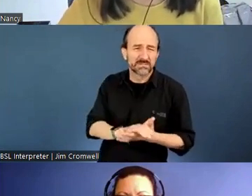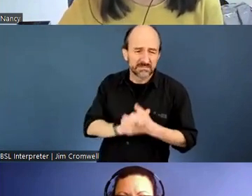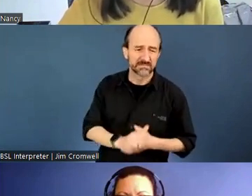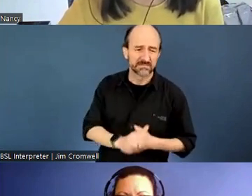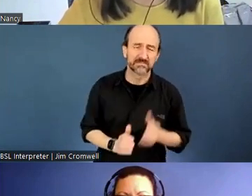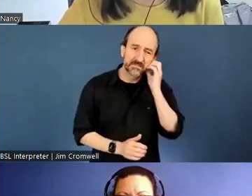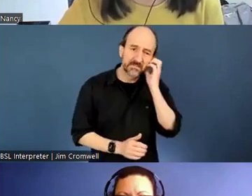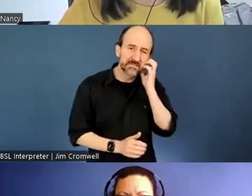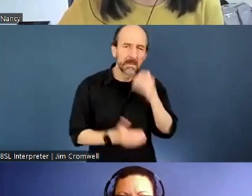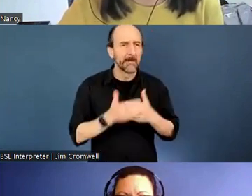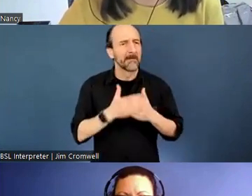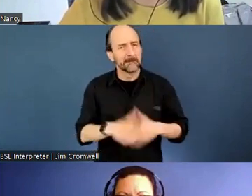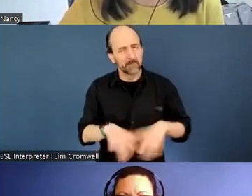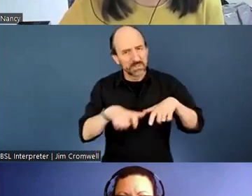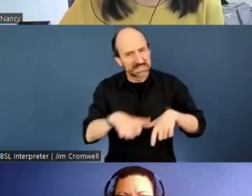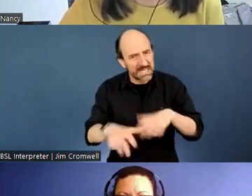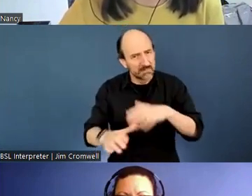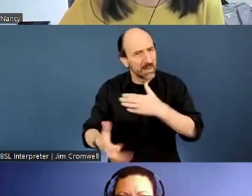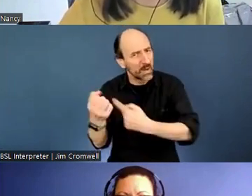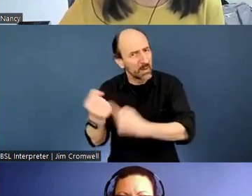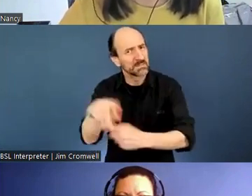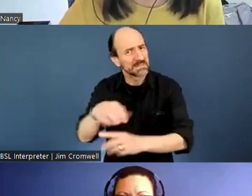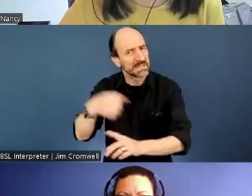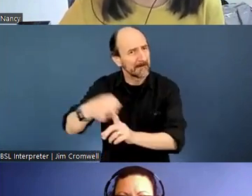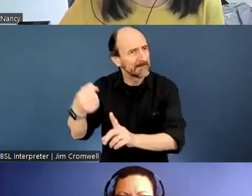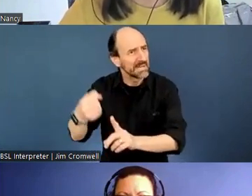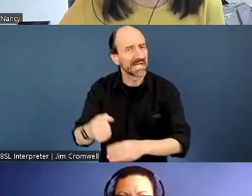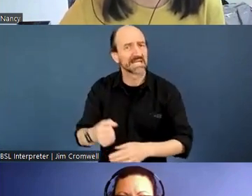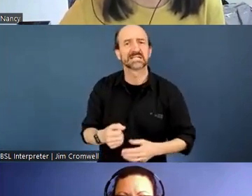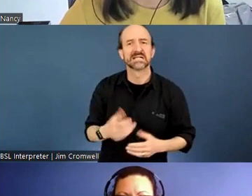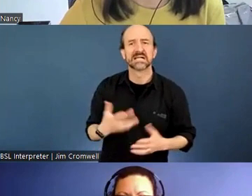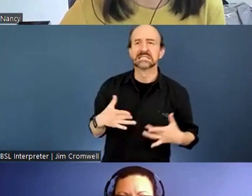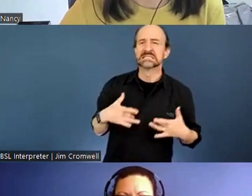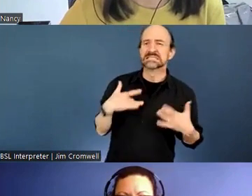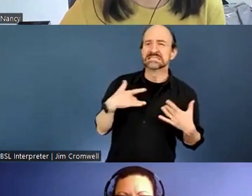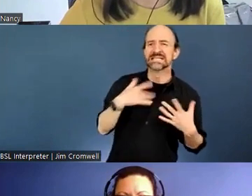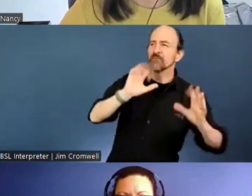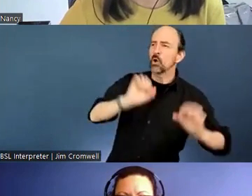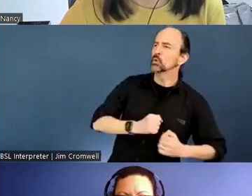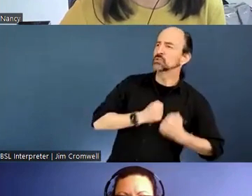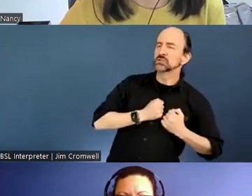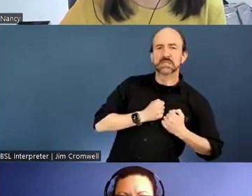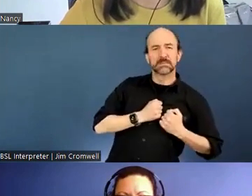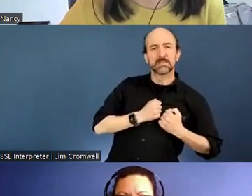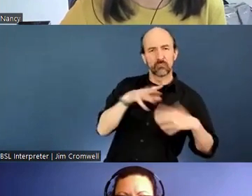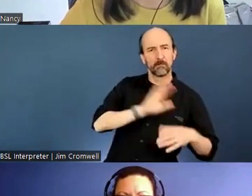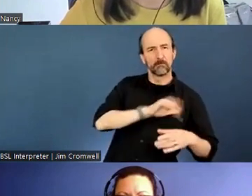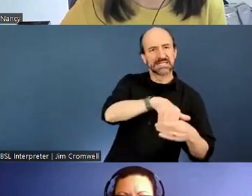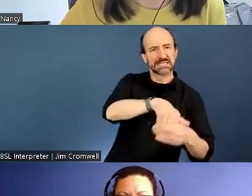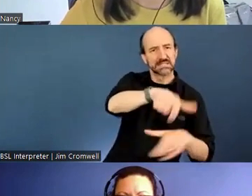outcomes and impact. Sense of ownership by participants and improved engagement and sustainable